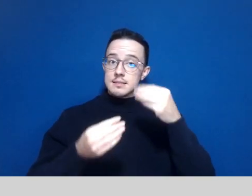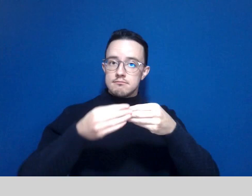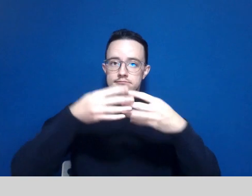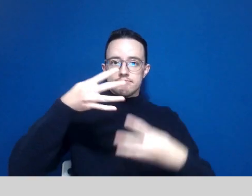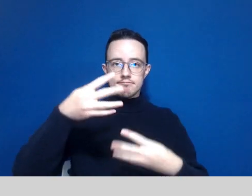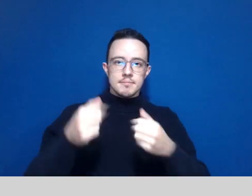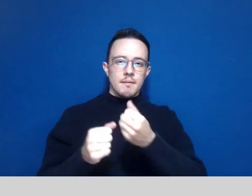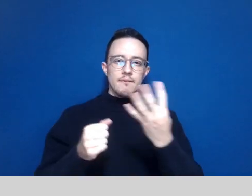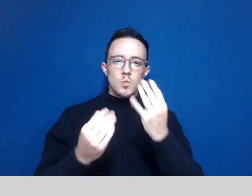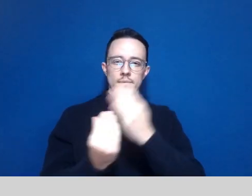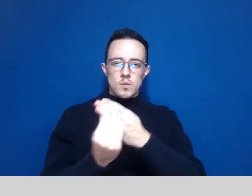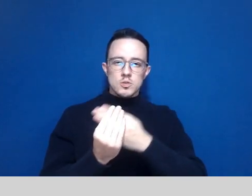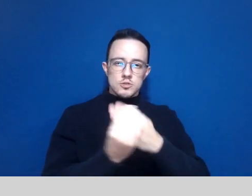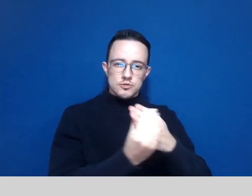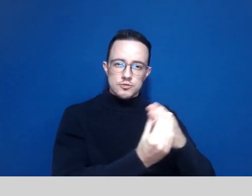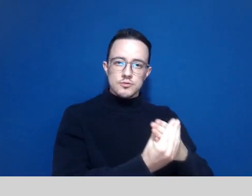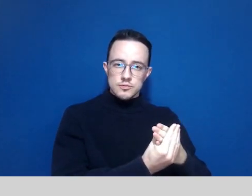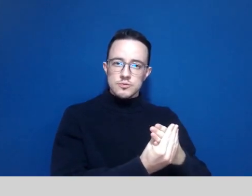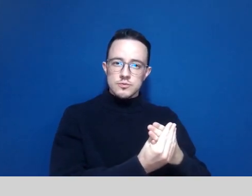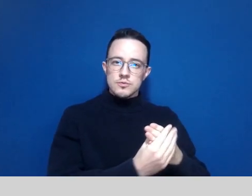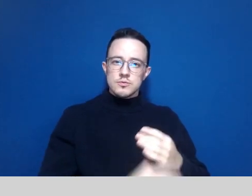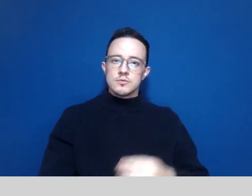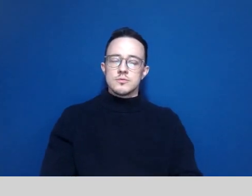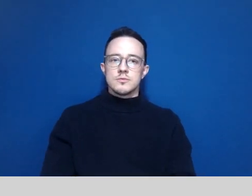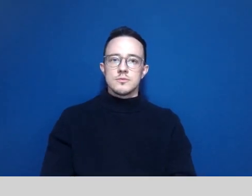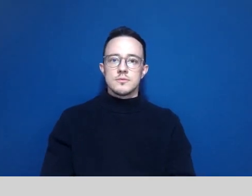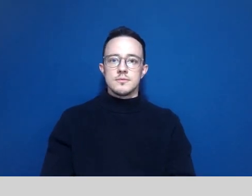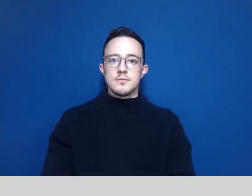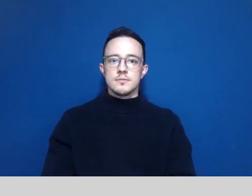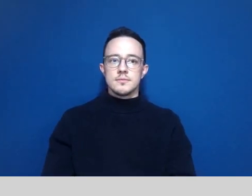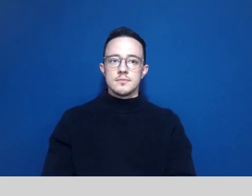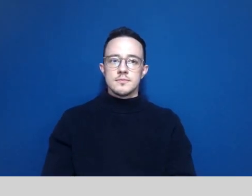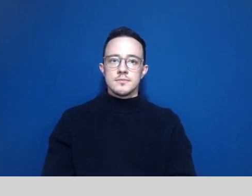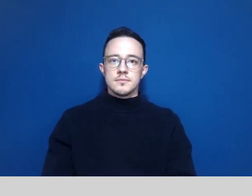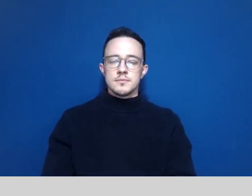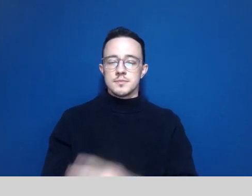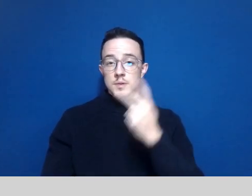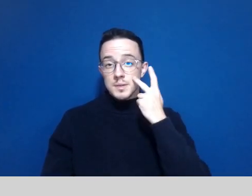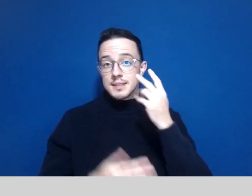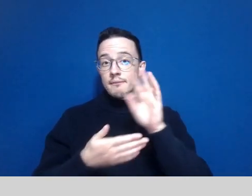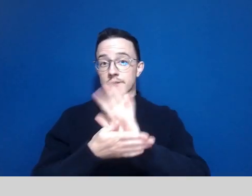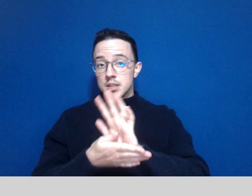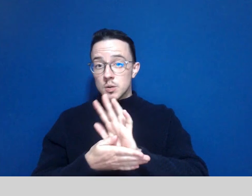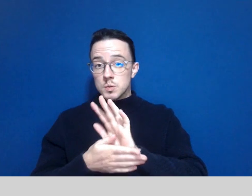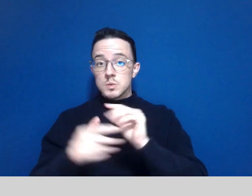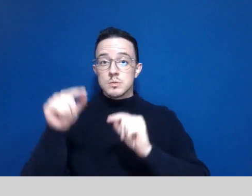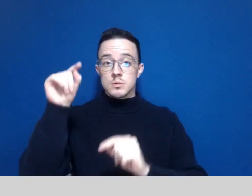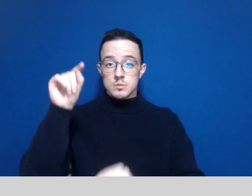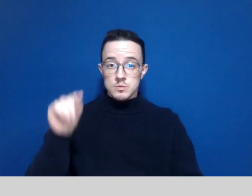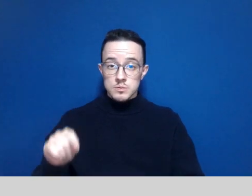As you can see, I have a few folders here. If I list out the videos, you'll see there are videos